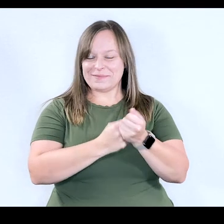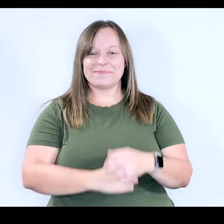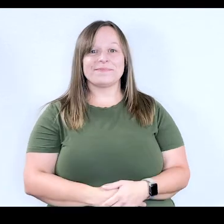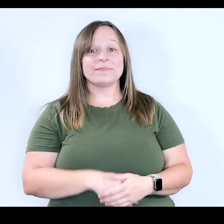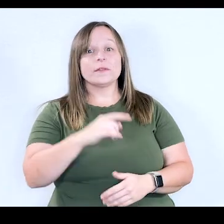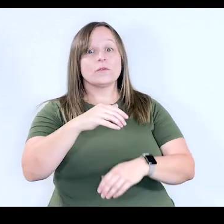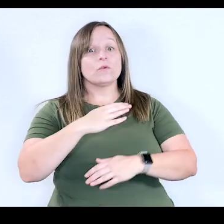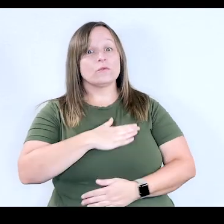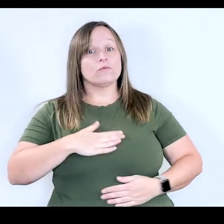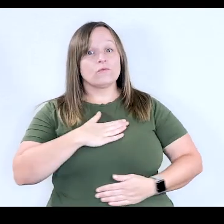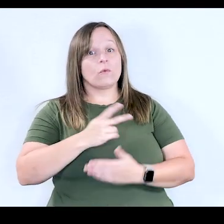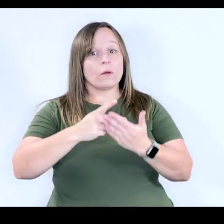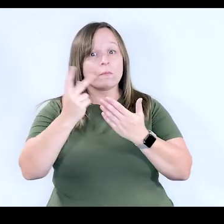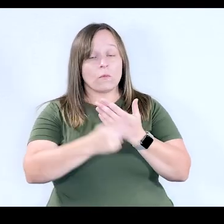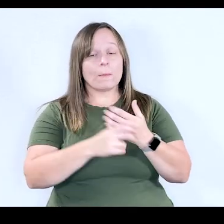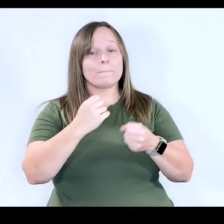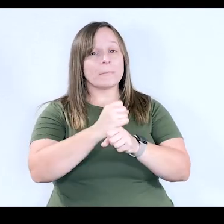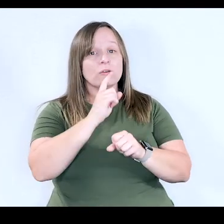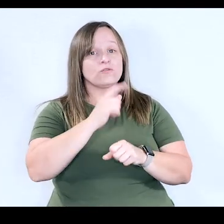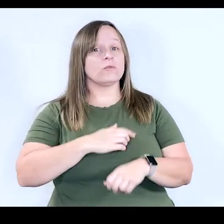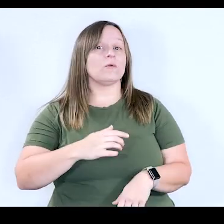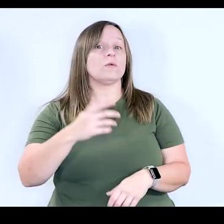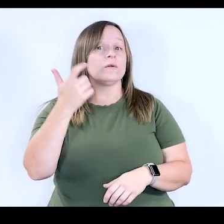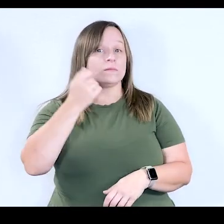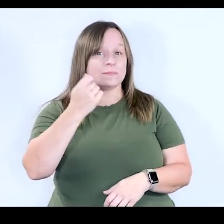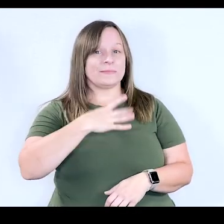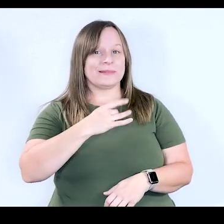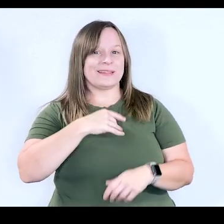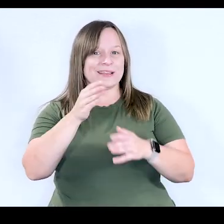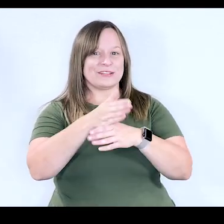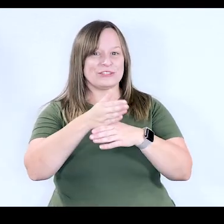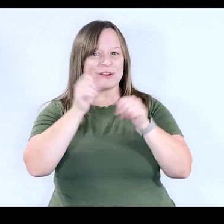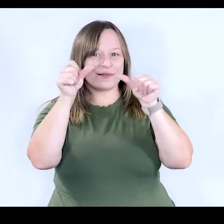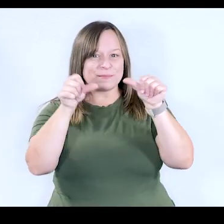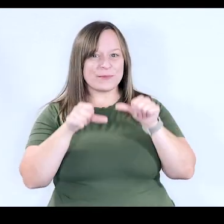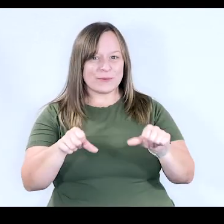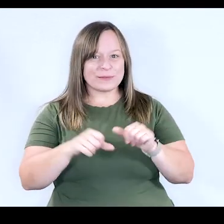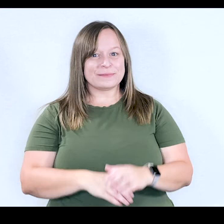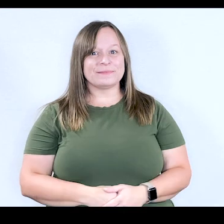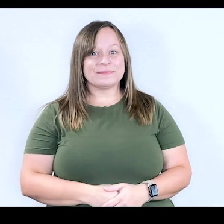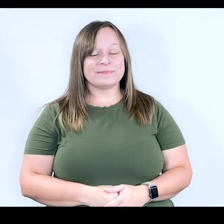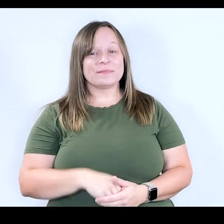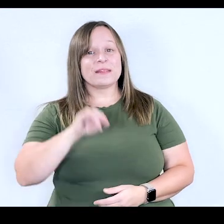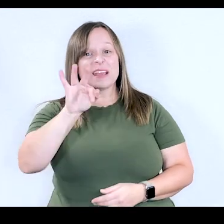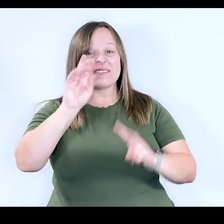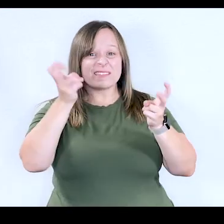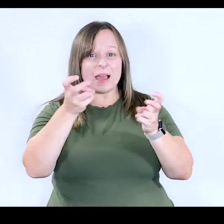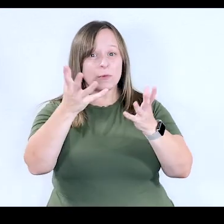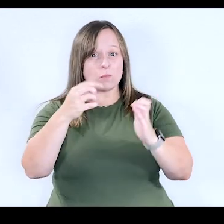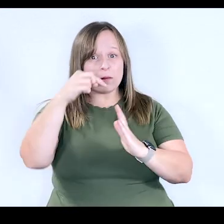If you enjoyed our program, make sure to subscribe, like, and share this post. If there is a subject you would like